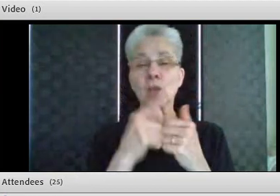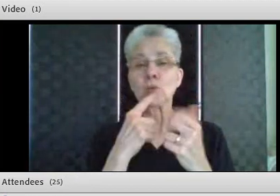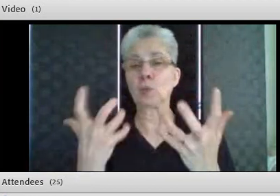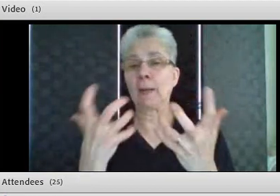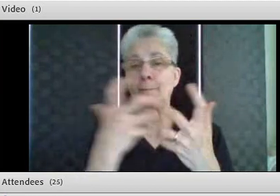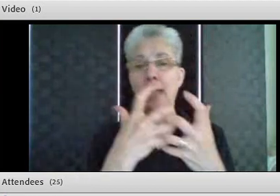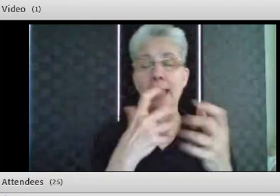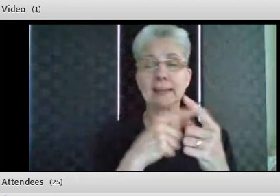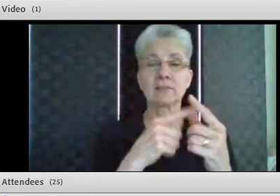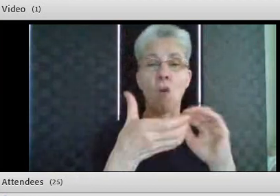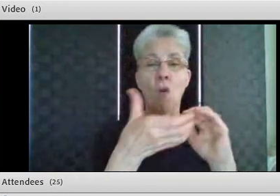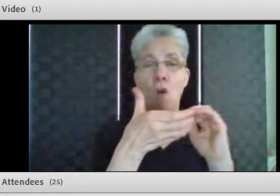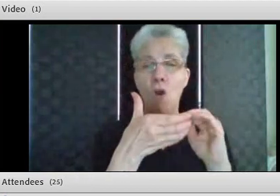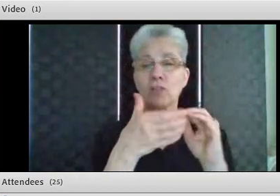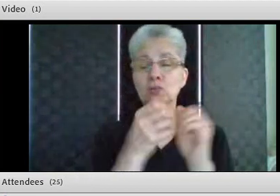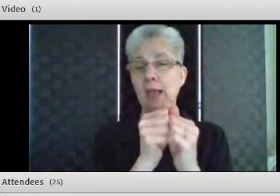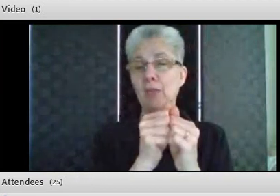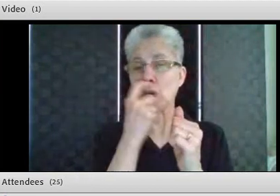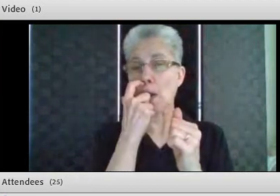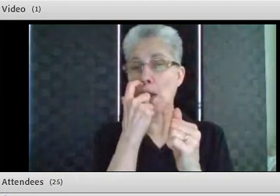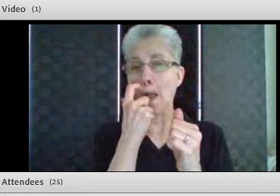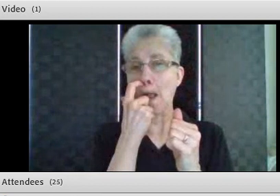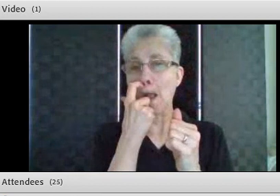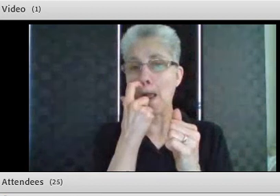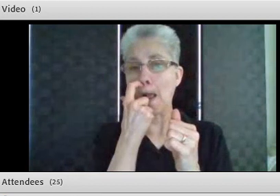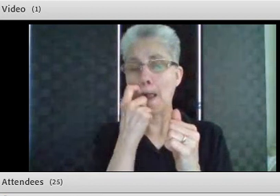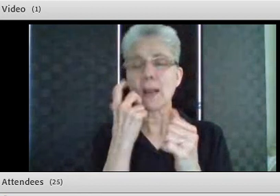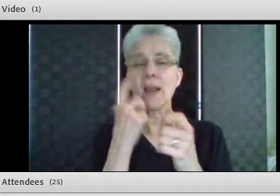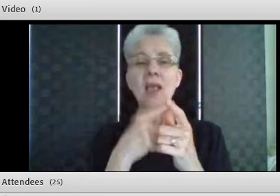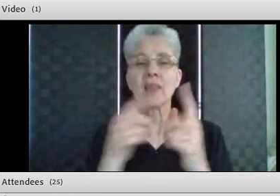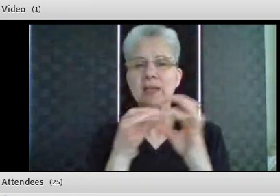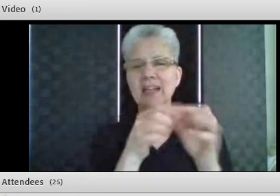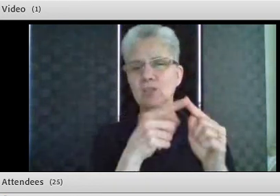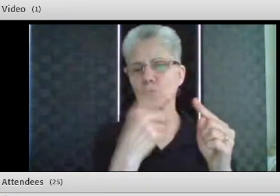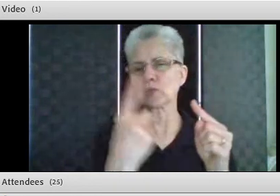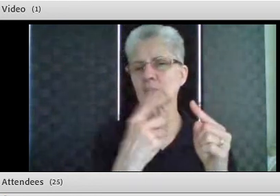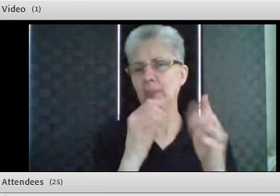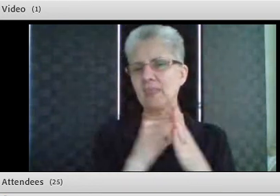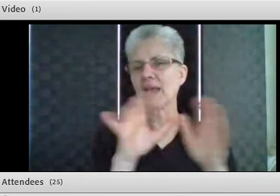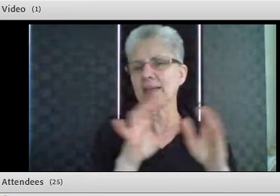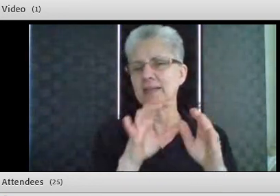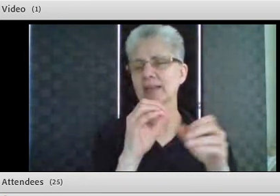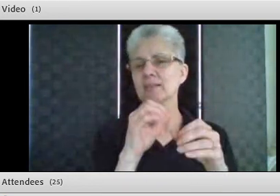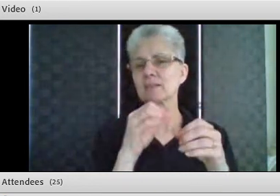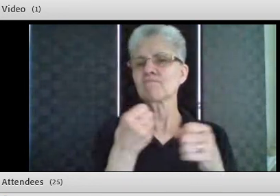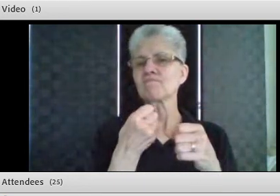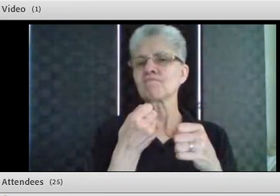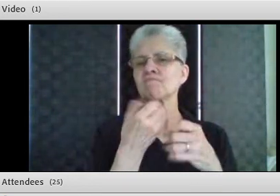You know, you make it a whole thing, and then the way you kind of bring it back and you tie all the loose ends together